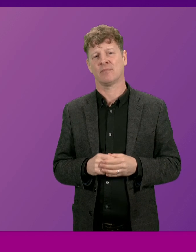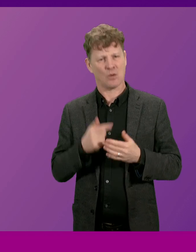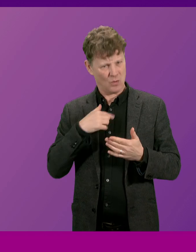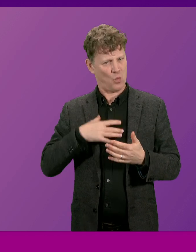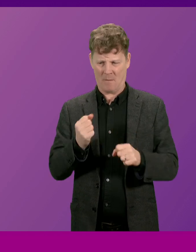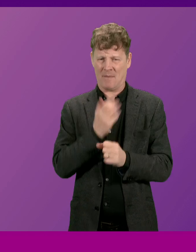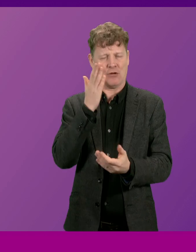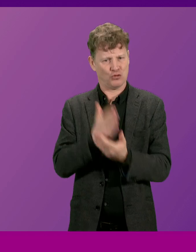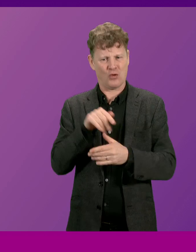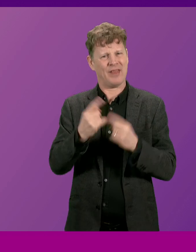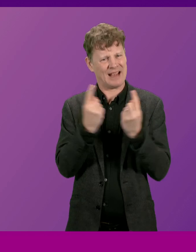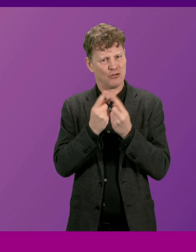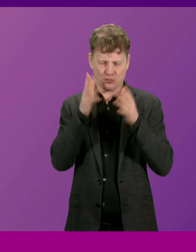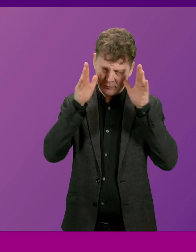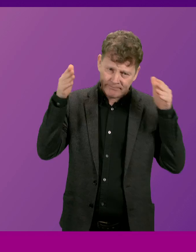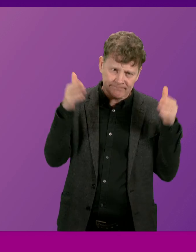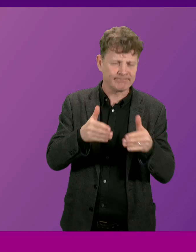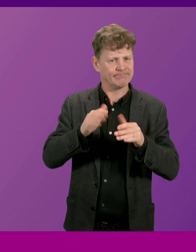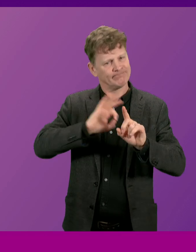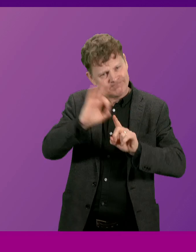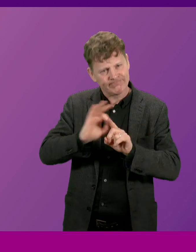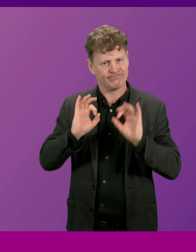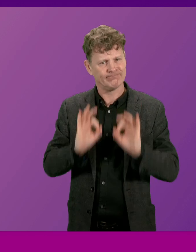that the issue is properly and fully addressed, to the best of our ability.